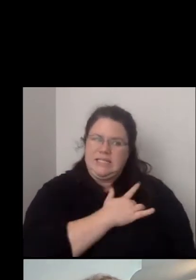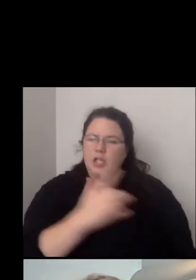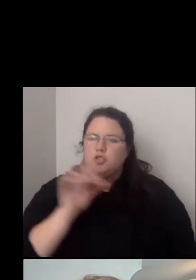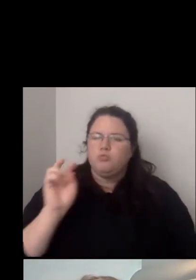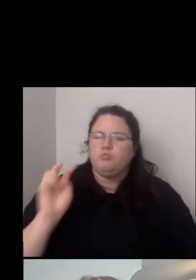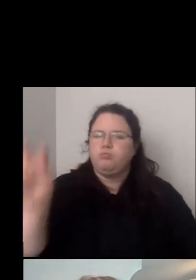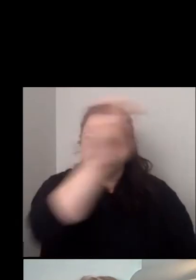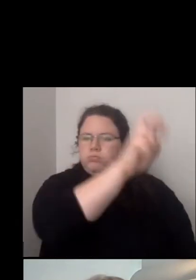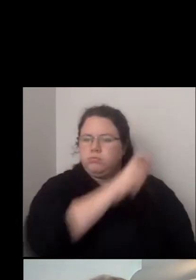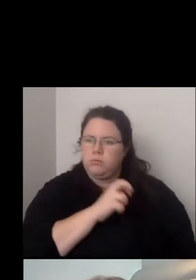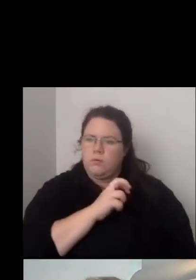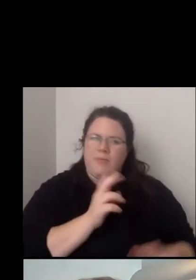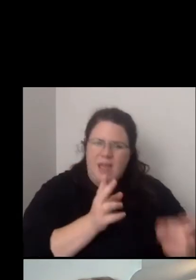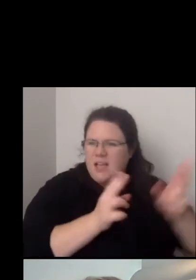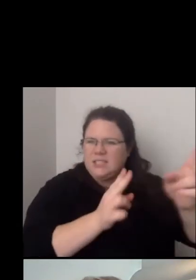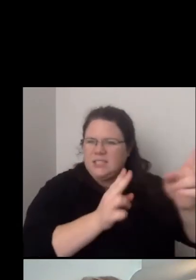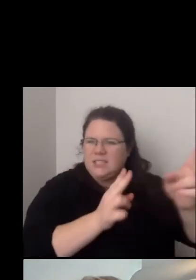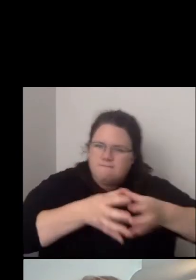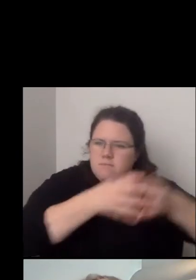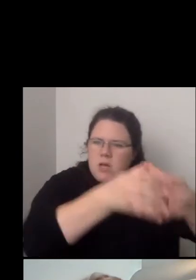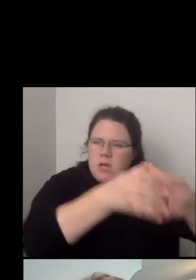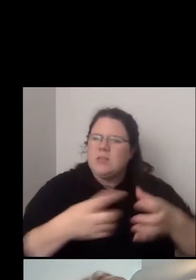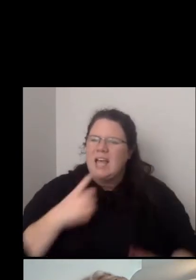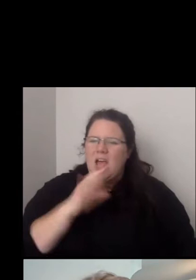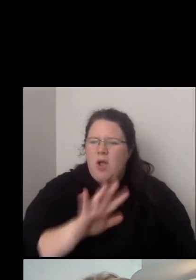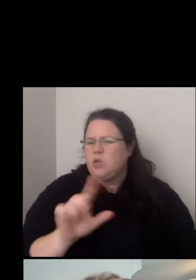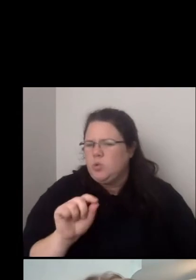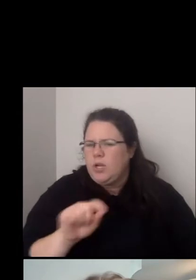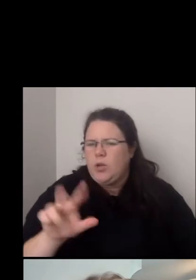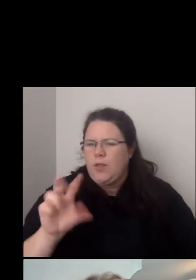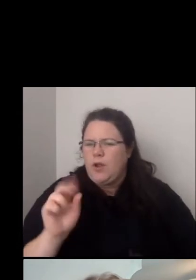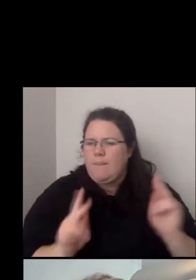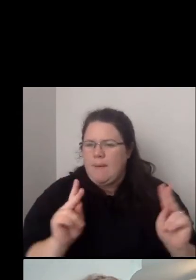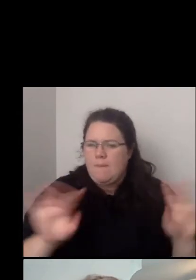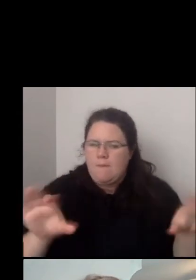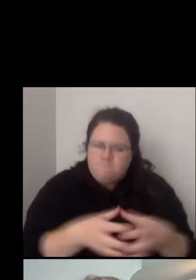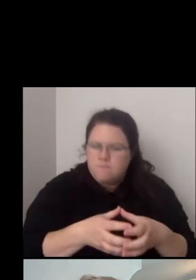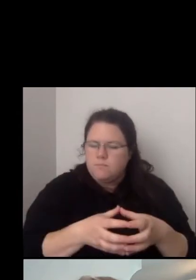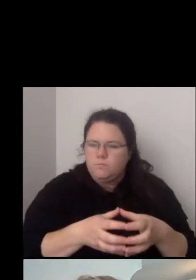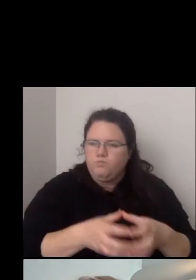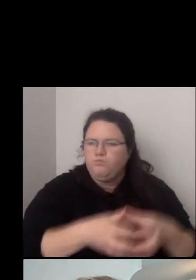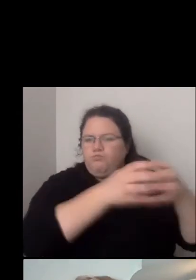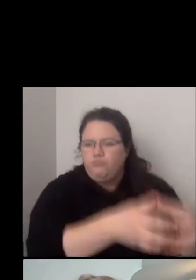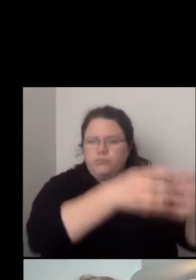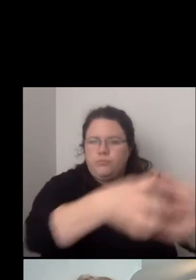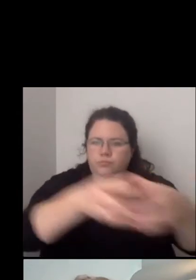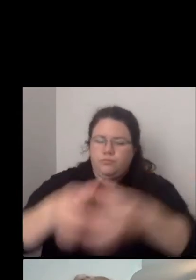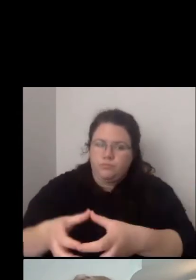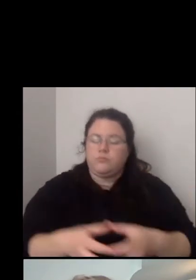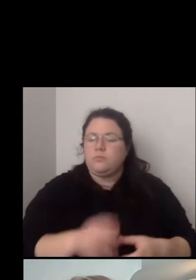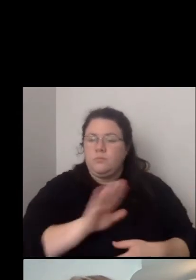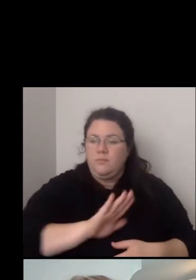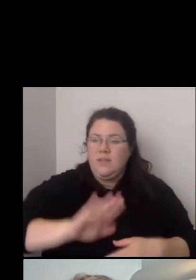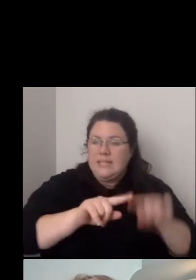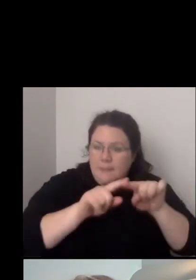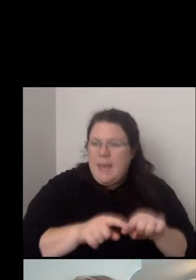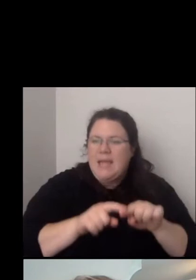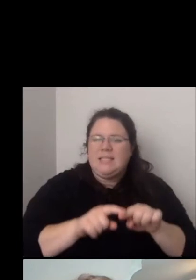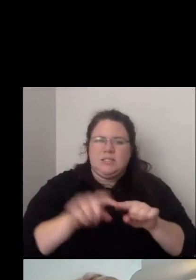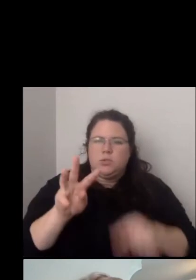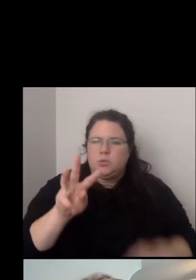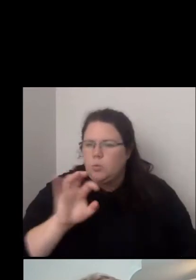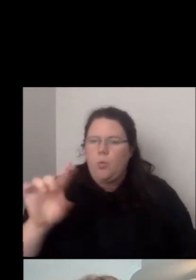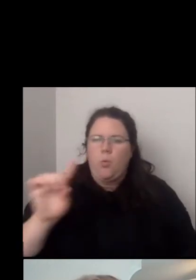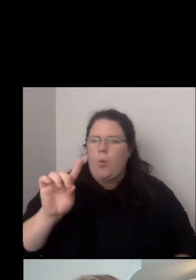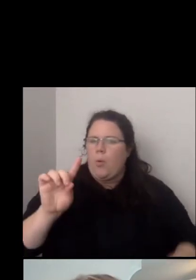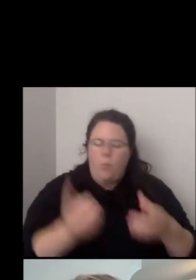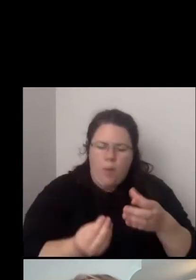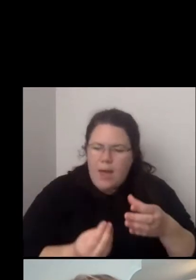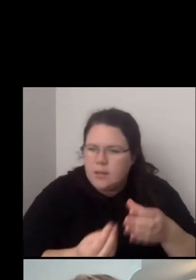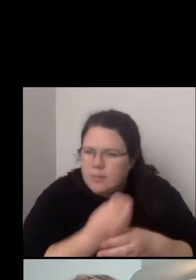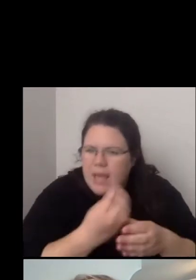They're traveling in bands of 20 to 30 people. And they're relying solely on wild foods. Wild plants and wild animals that they are hunting.